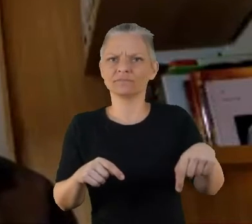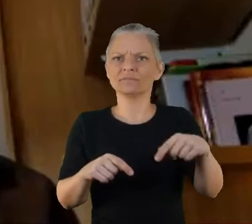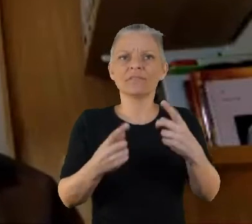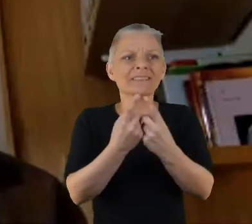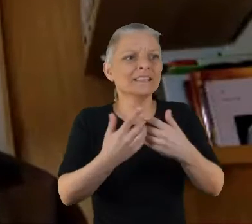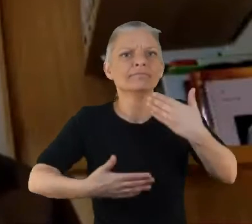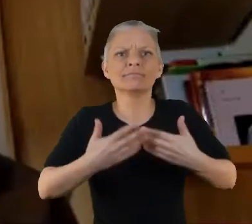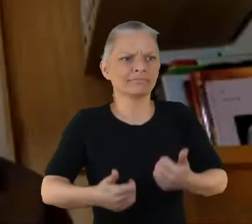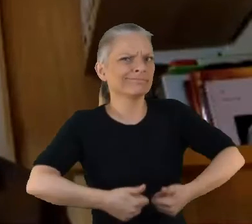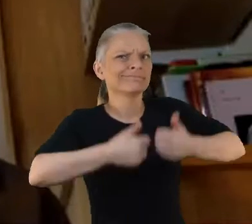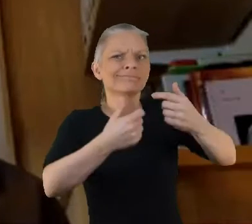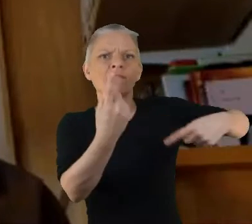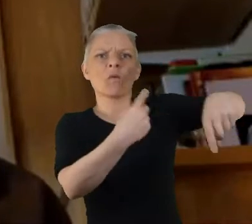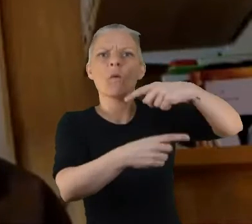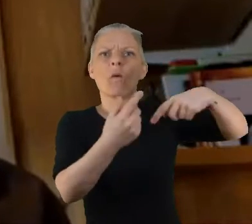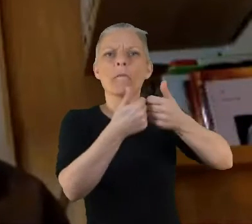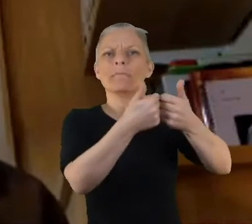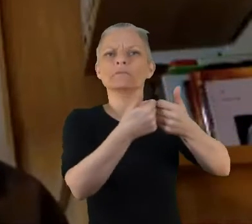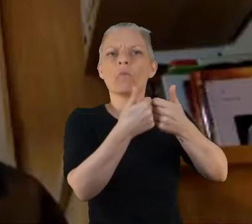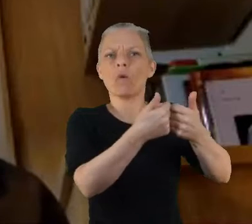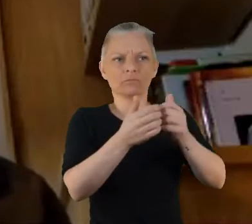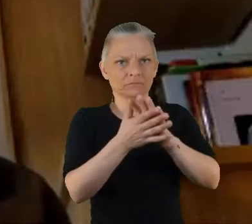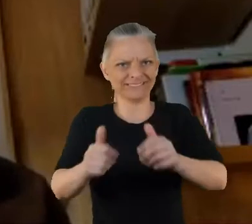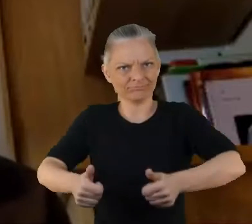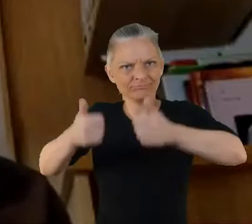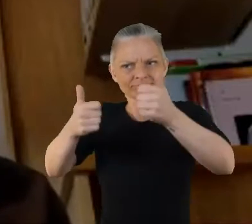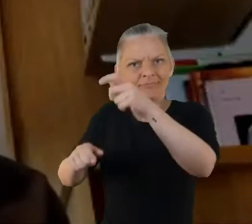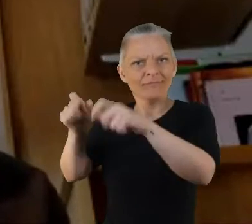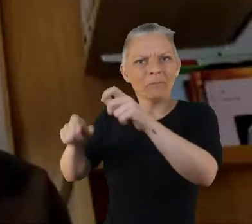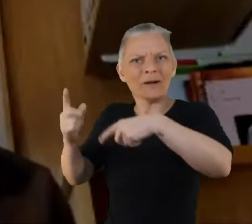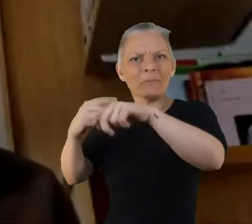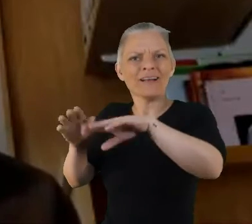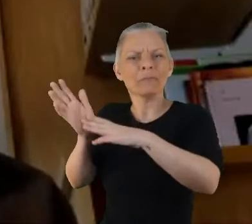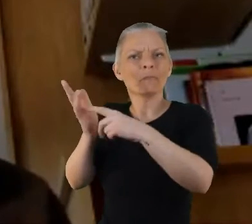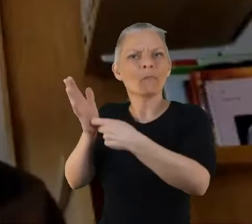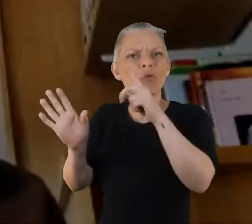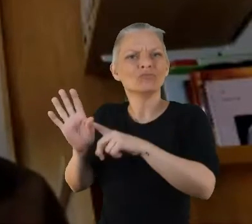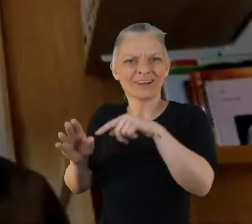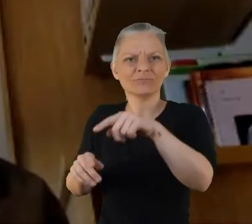Well, I think it’s made me realise that the power of peer, and the connectedness,